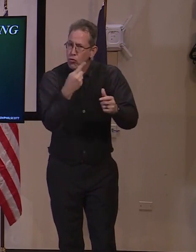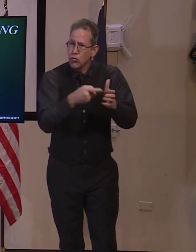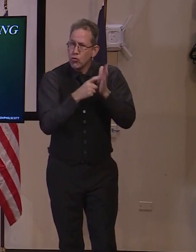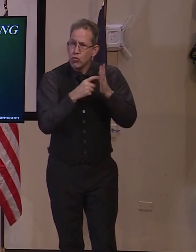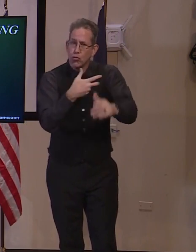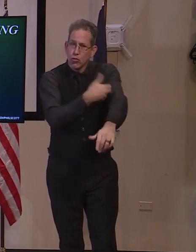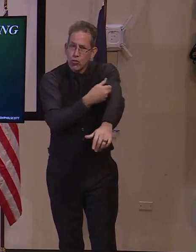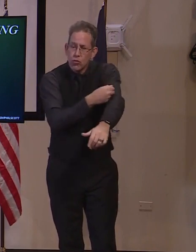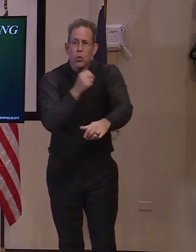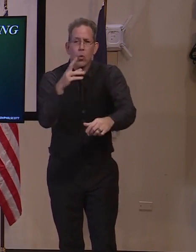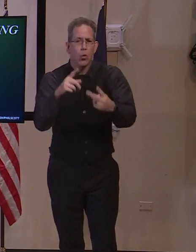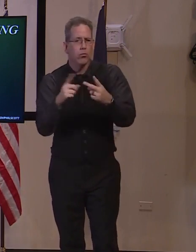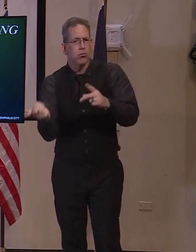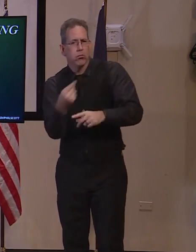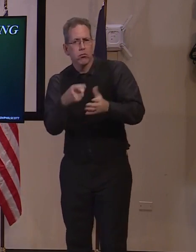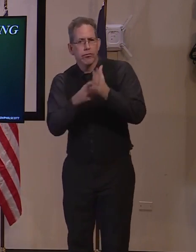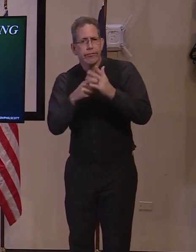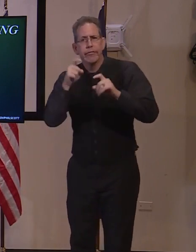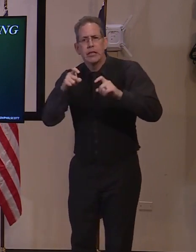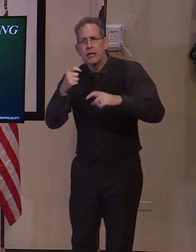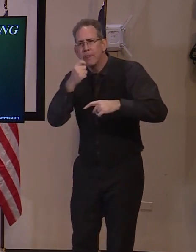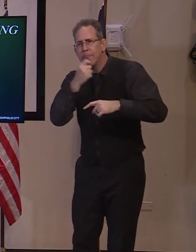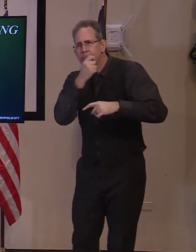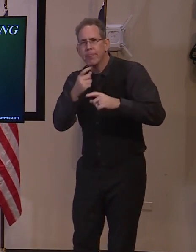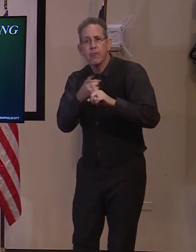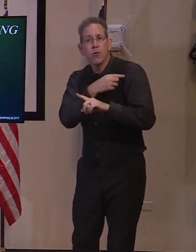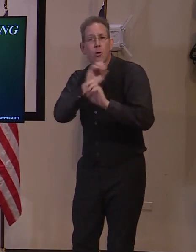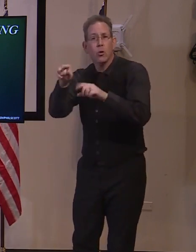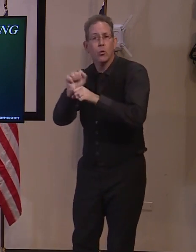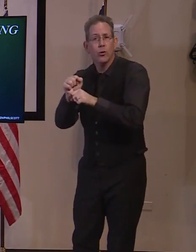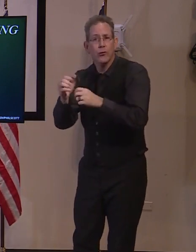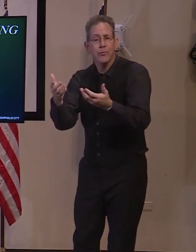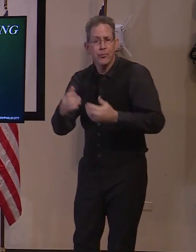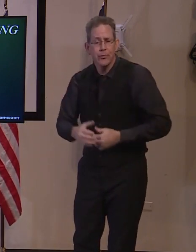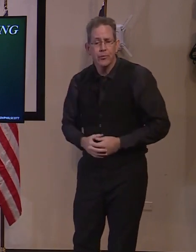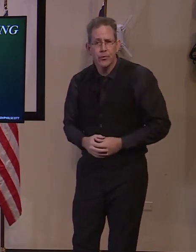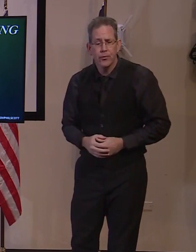The science tells us that virus spread is much more likely to occur in